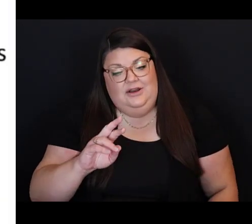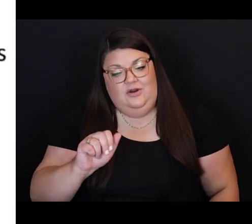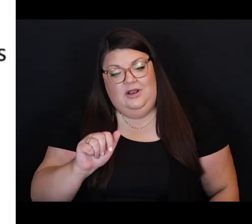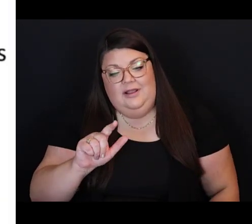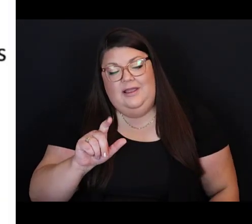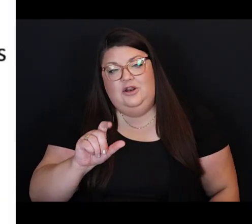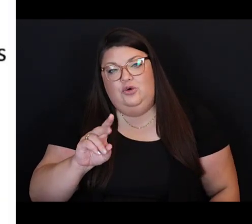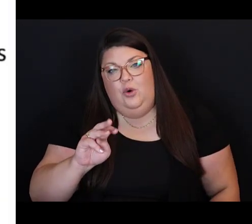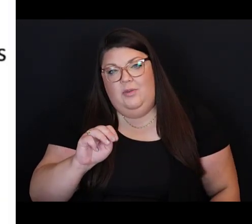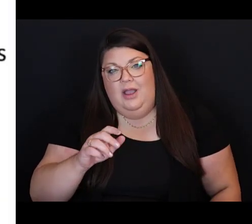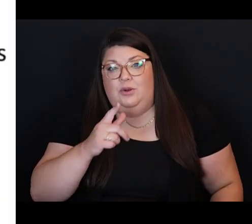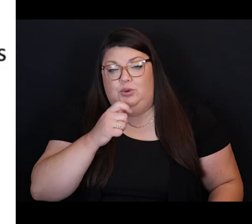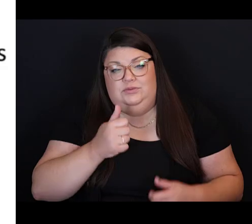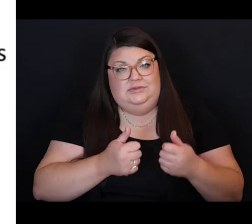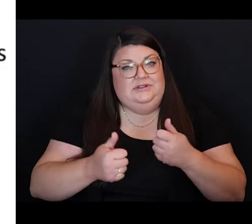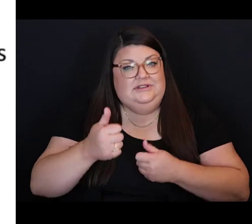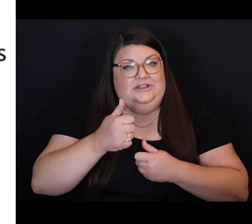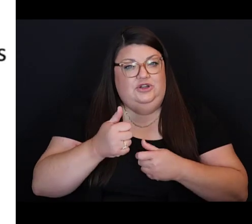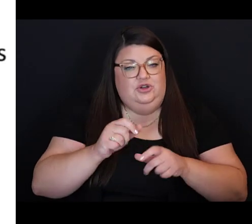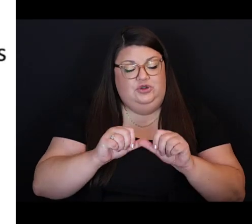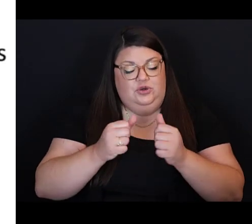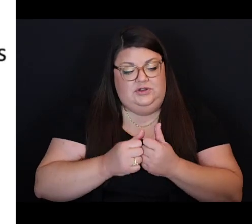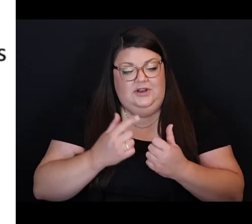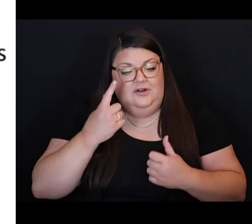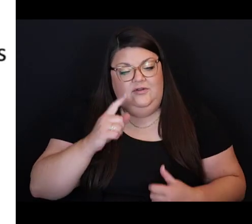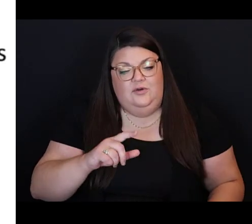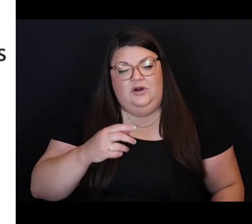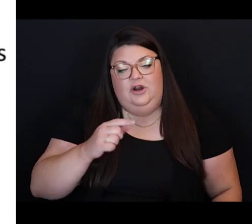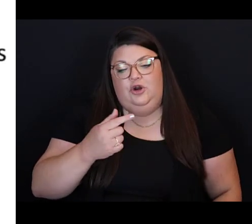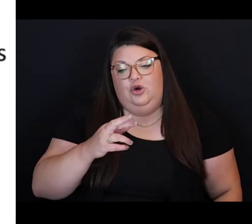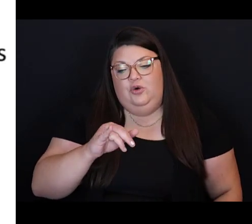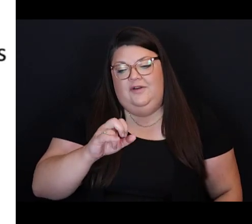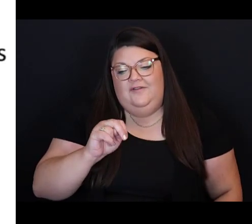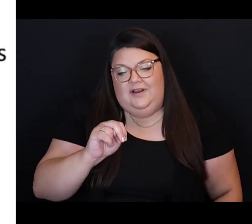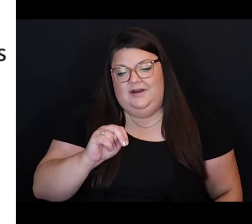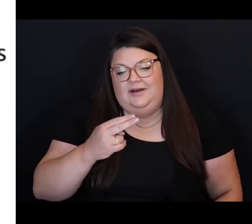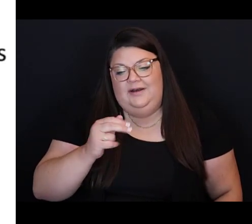Associate with Griffin-Hammis Associates who operates the National Center on Self-Employment,